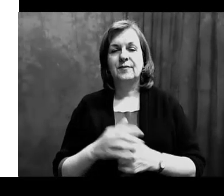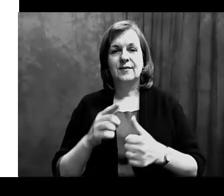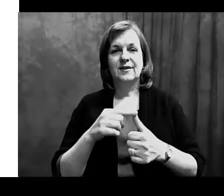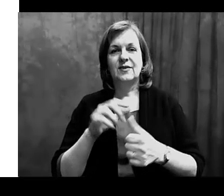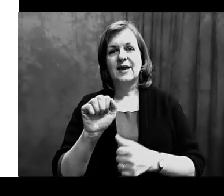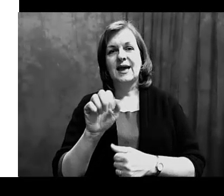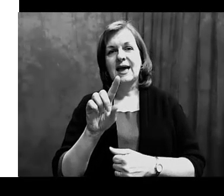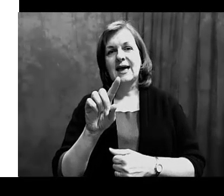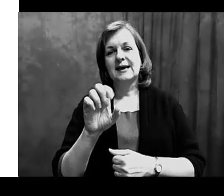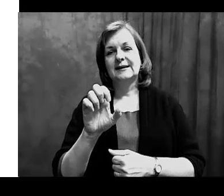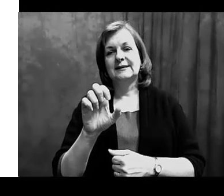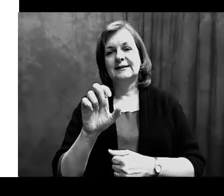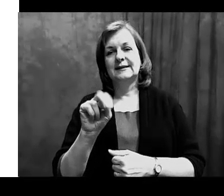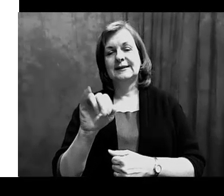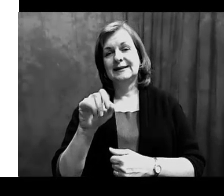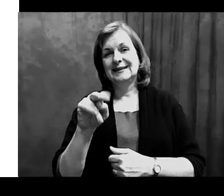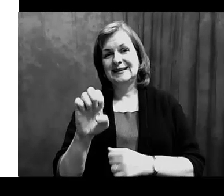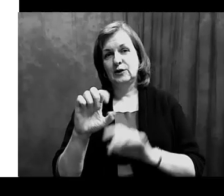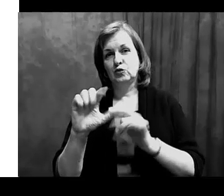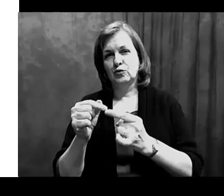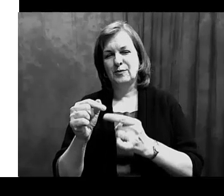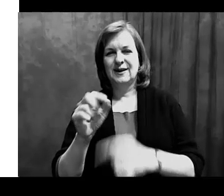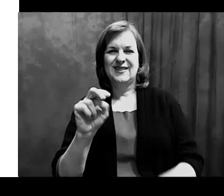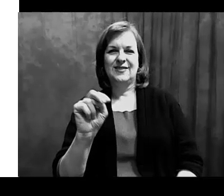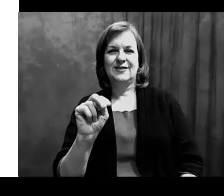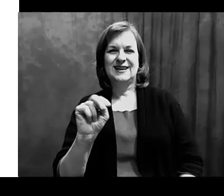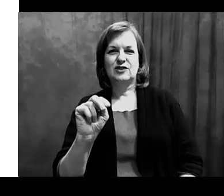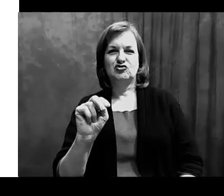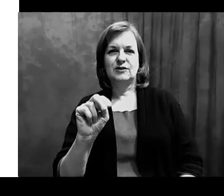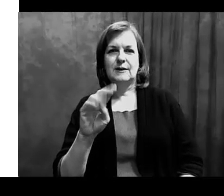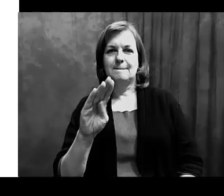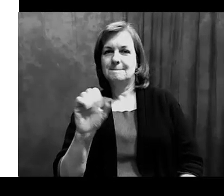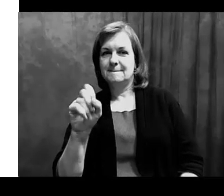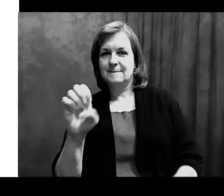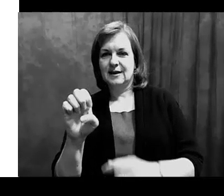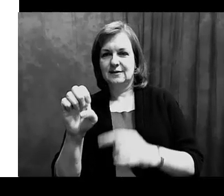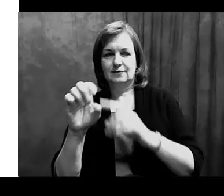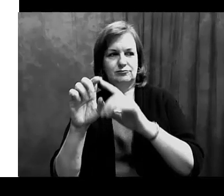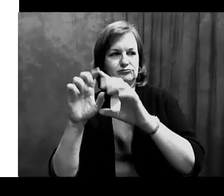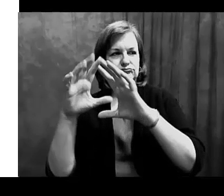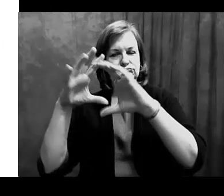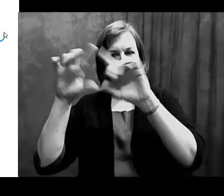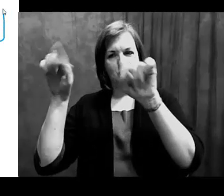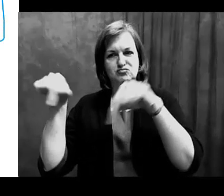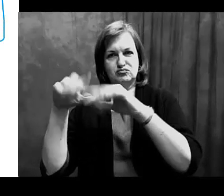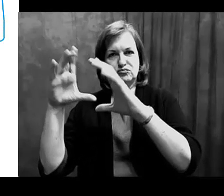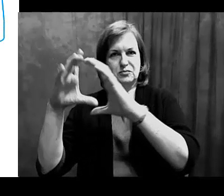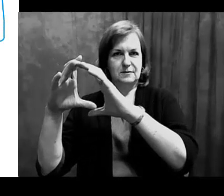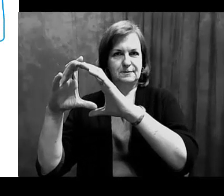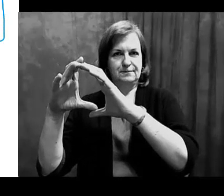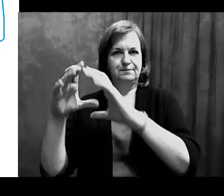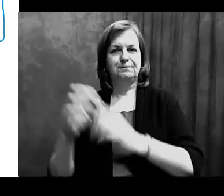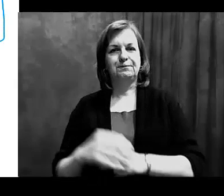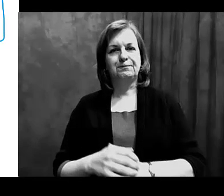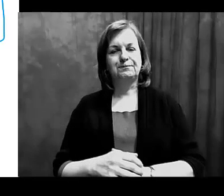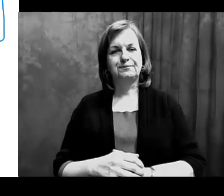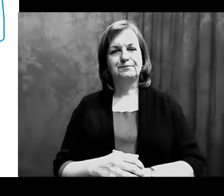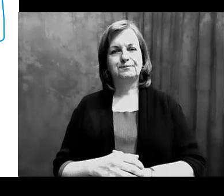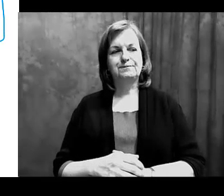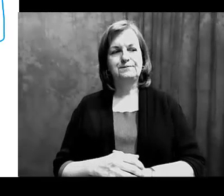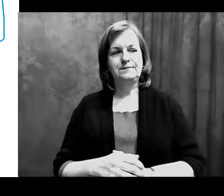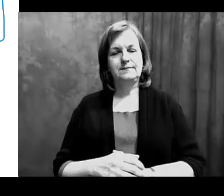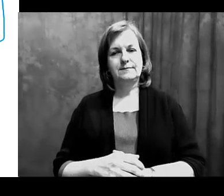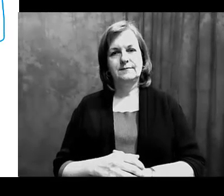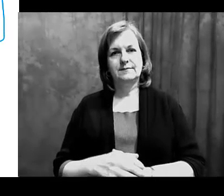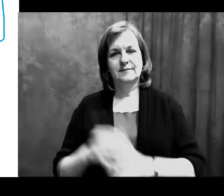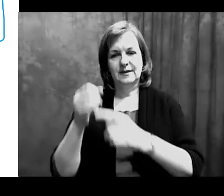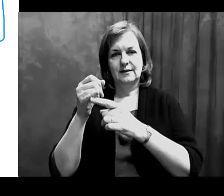the adenine group or the nitrogen base -- that's this guy